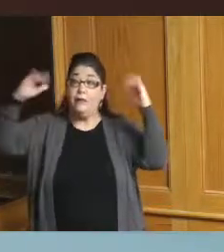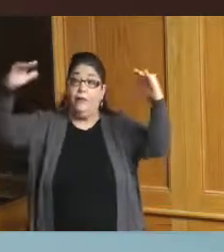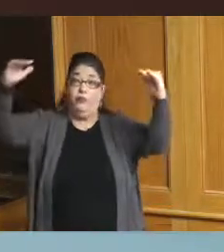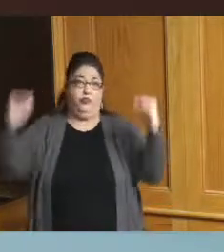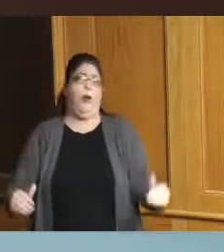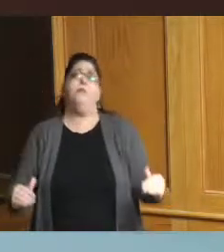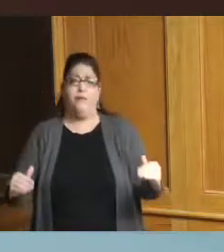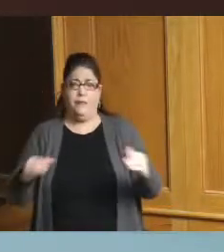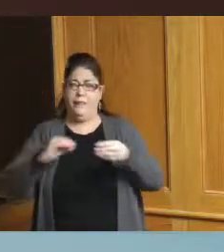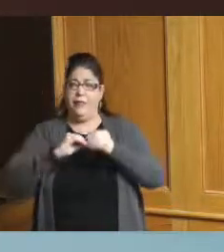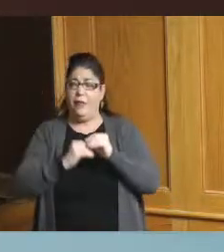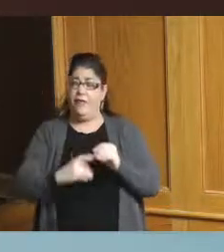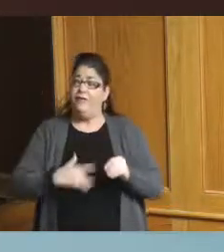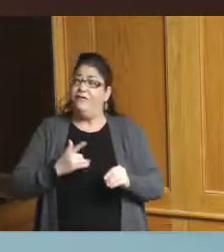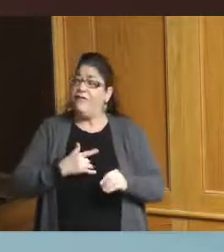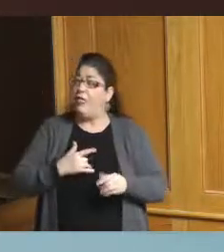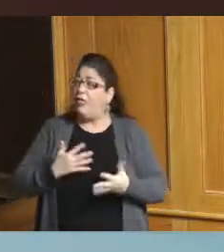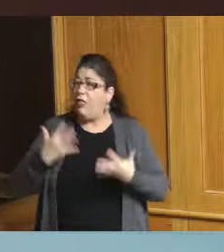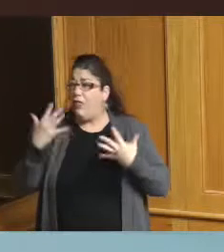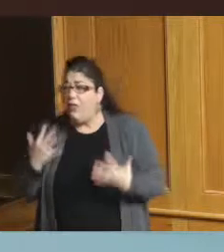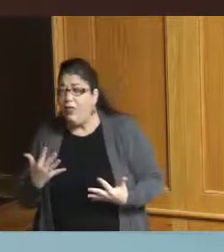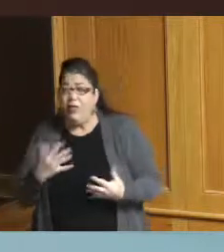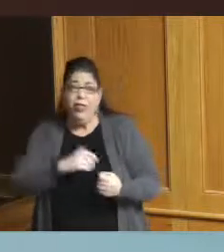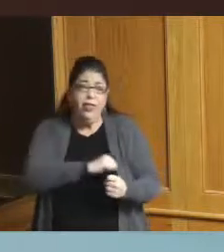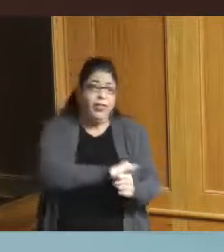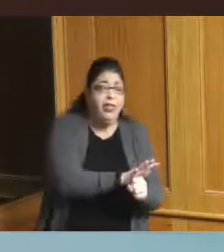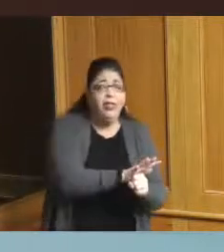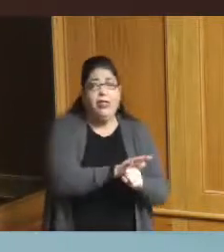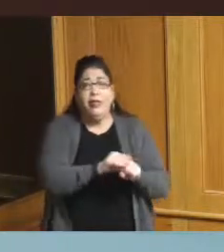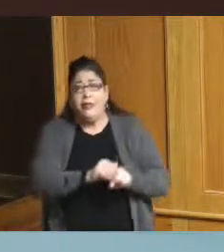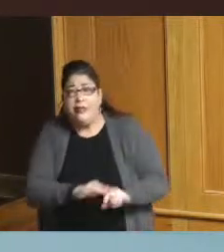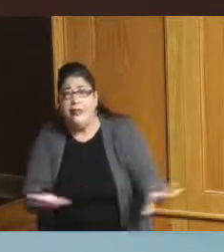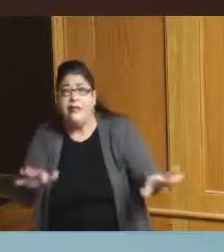hopeless at times because of the state of the pandemic we each as individuals can start